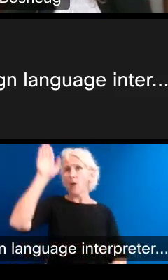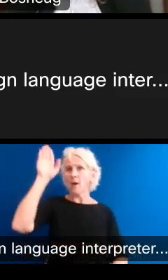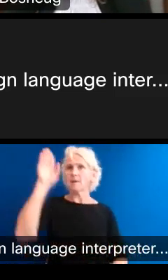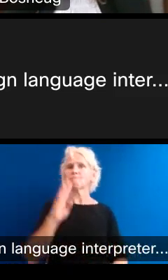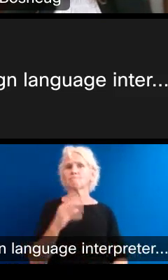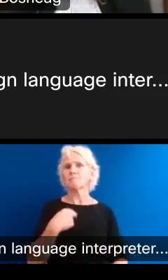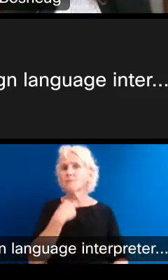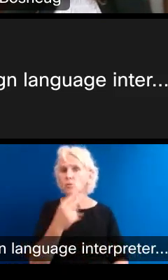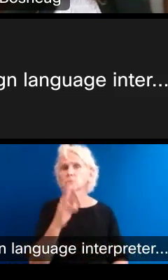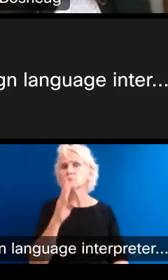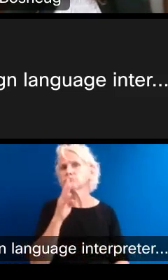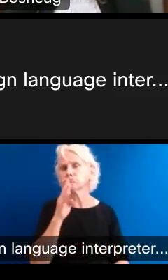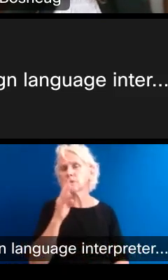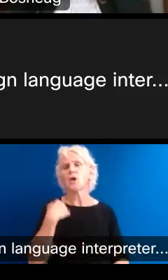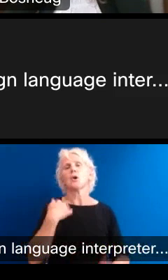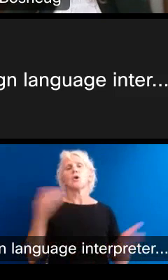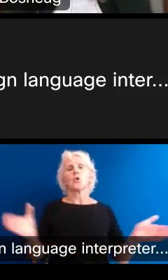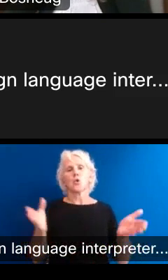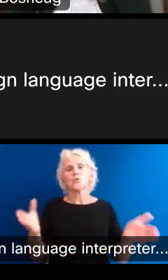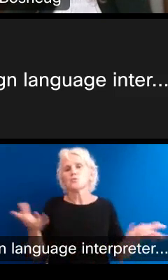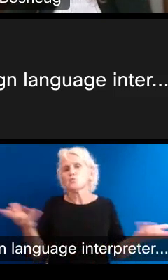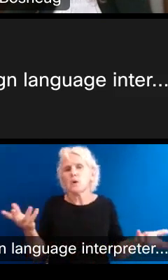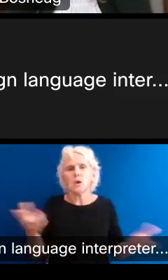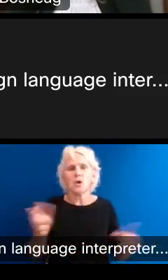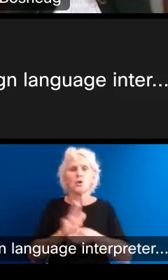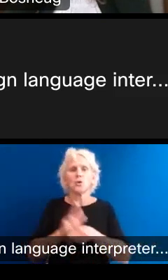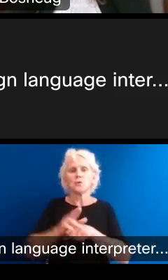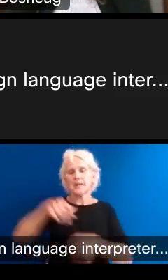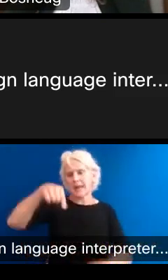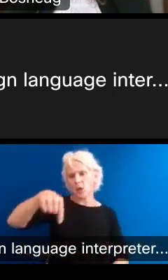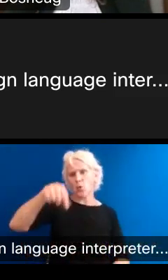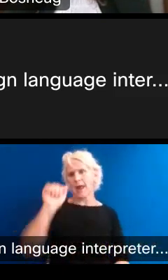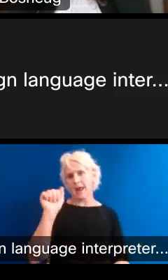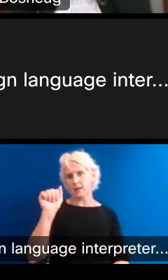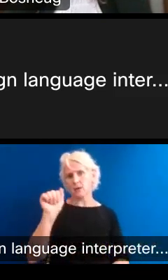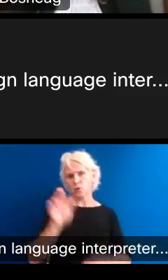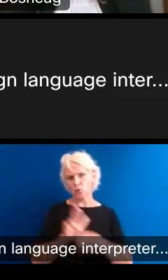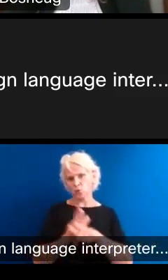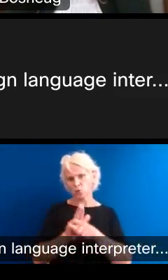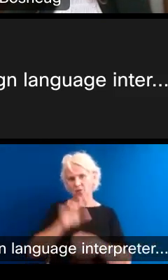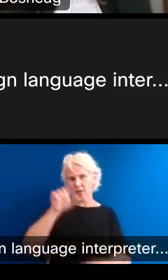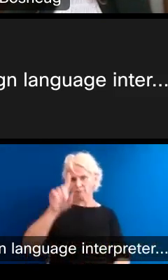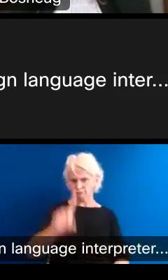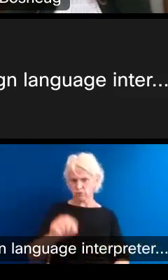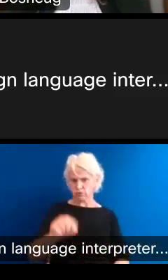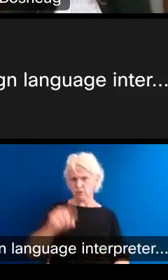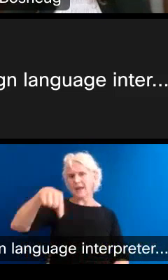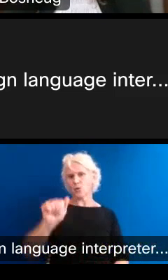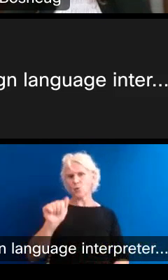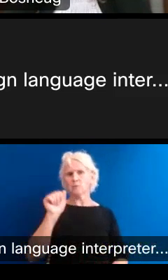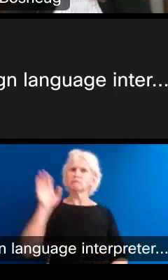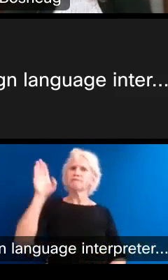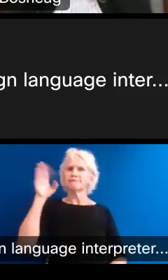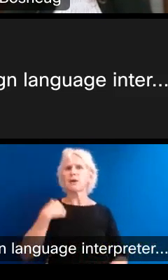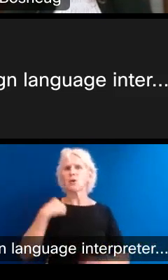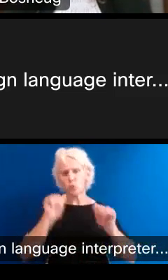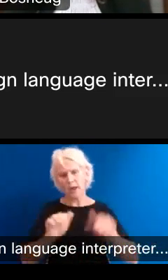so we would encourage you to use the Q&A feature to ask a question or to share any comments,